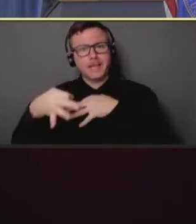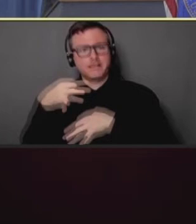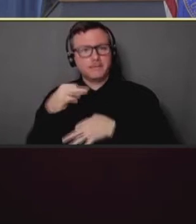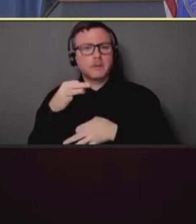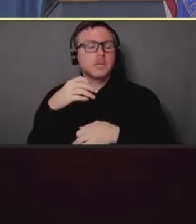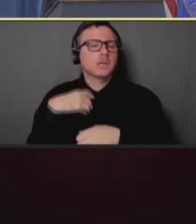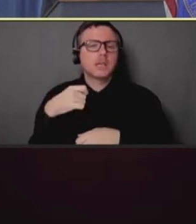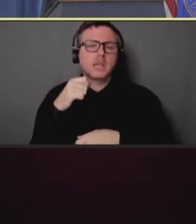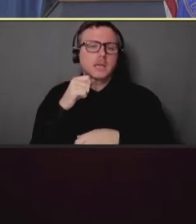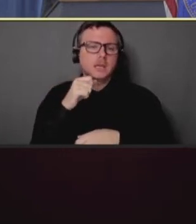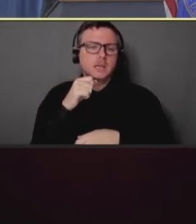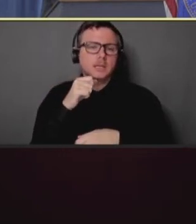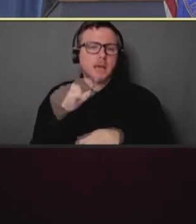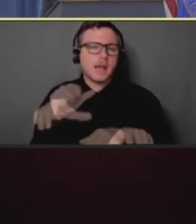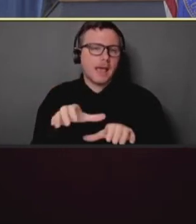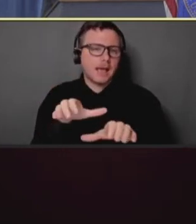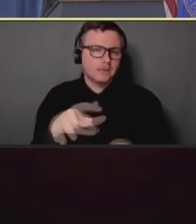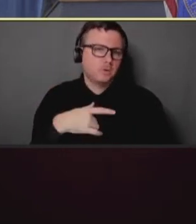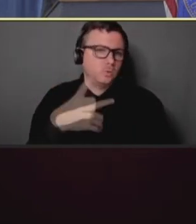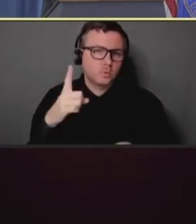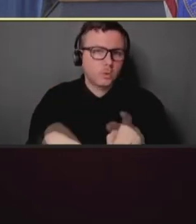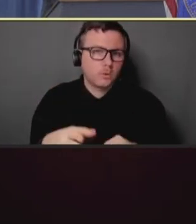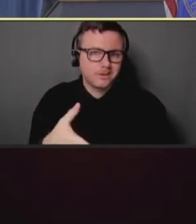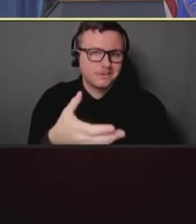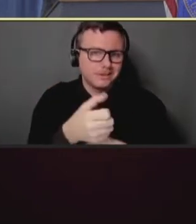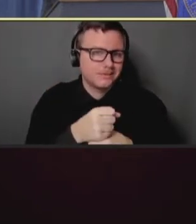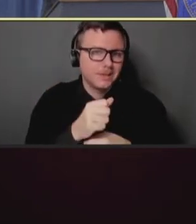you could not even get the inactivated vaccine.